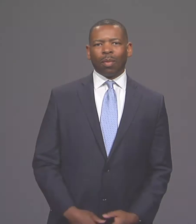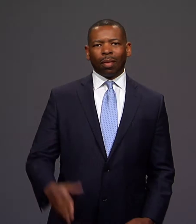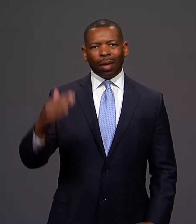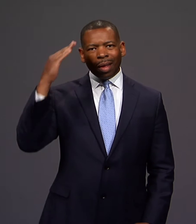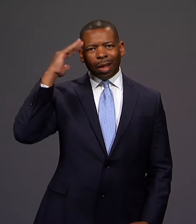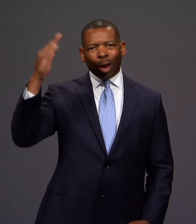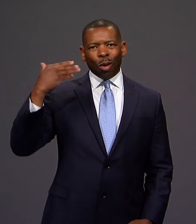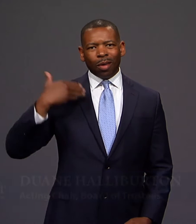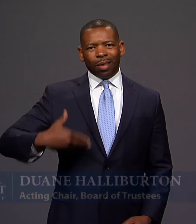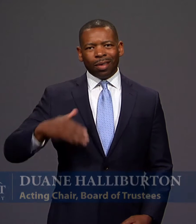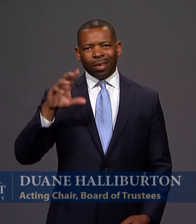Hello!